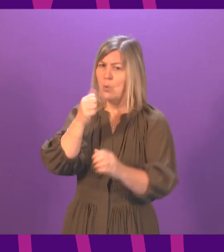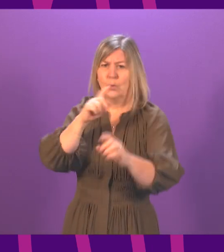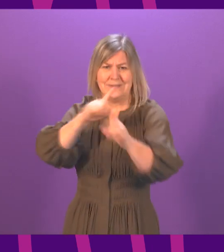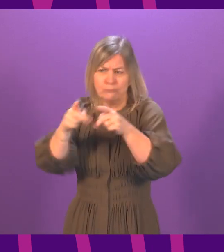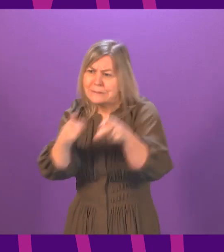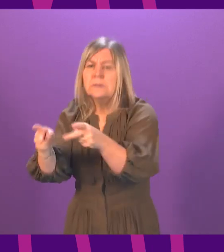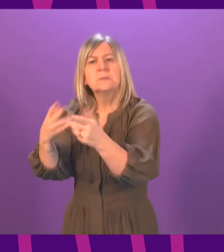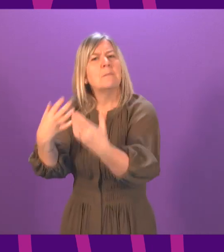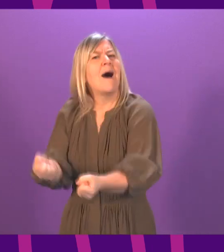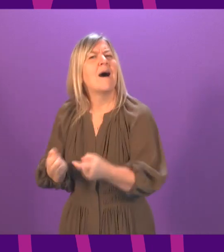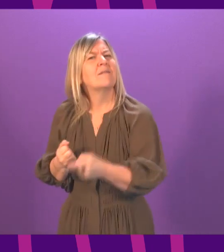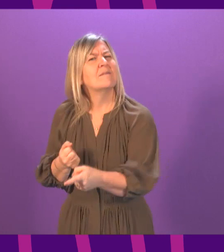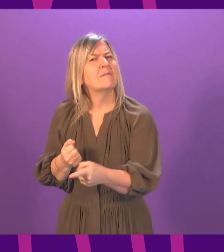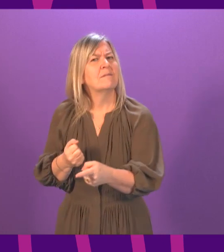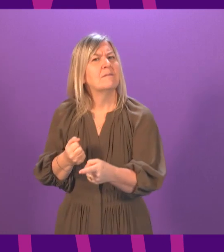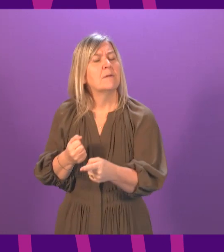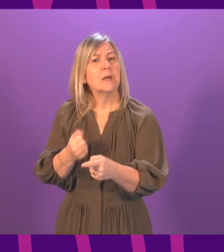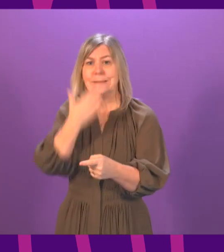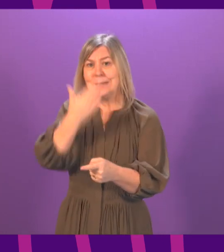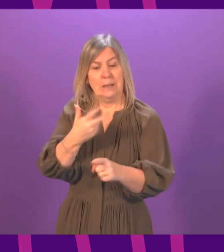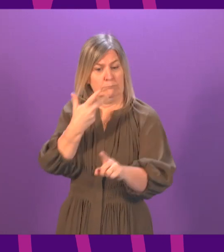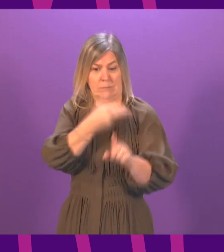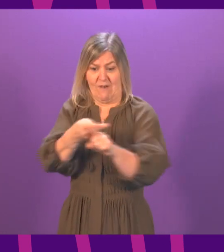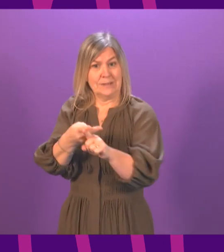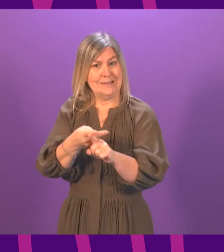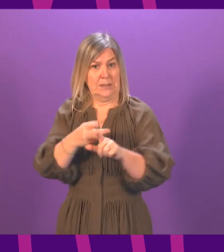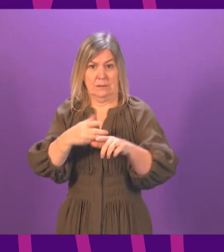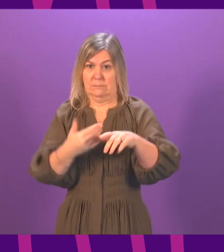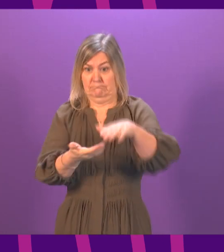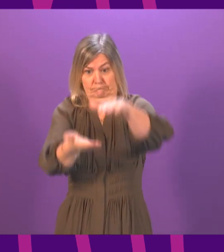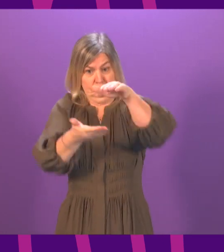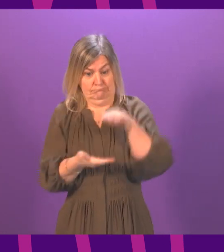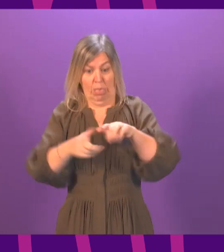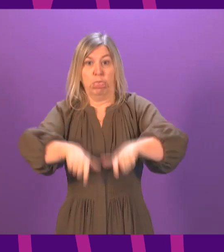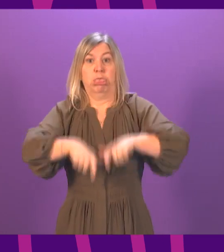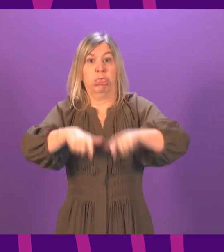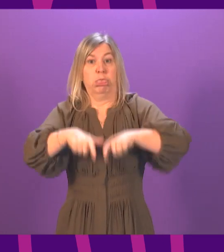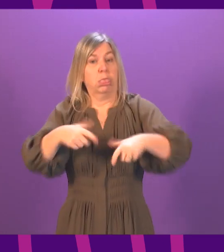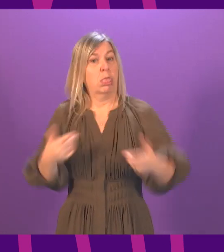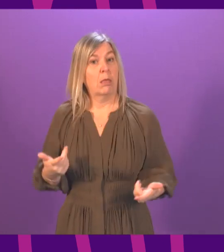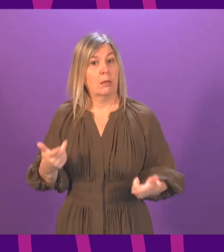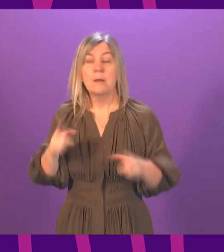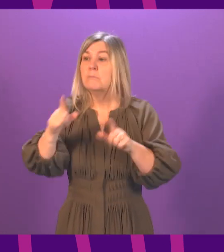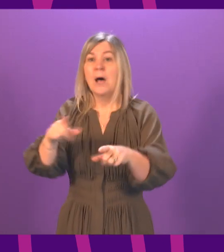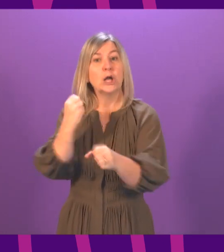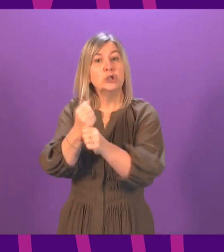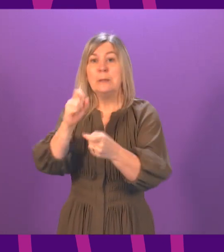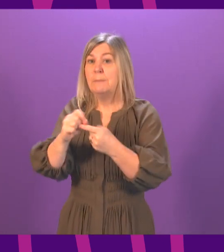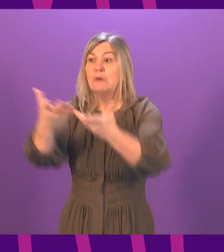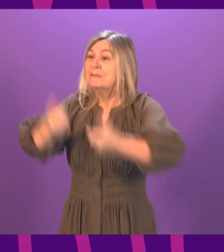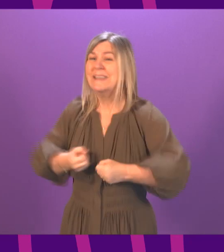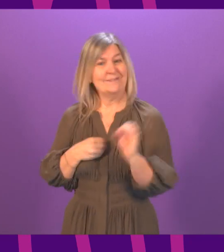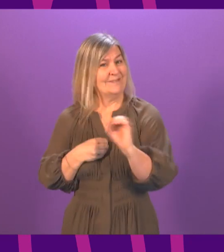“These jabs are sat there, but they are not getting to us.” The argument that the focus is on care homes rather than on the over-80s is a red herring.